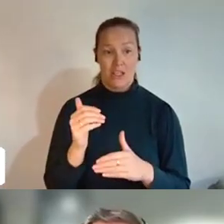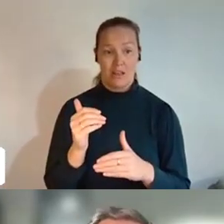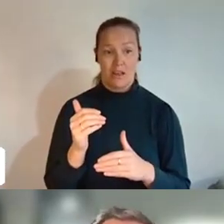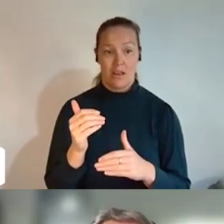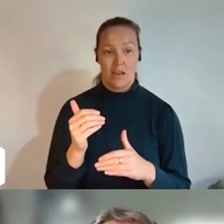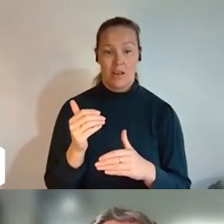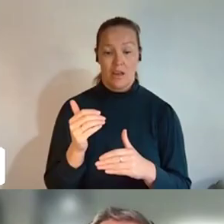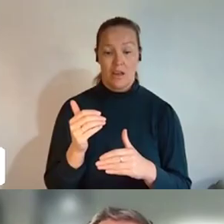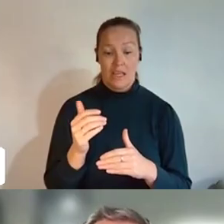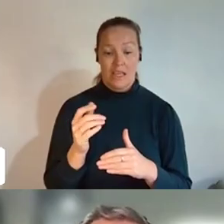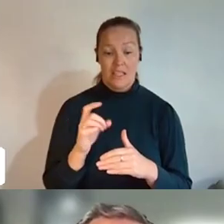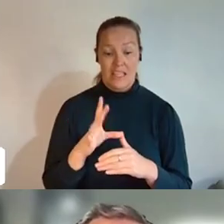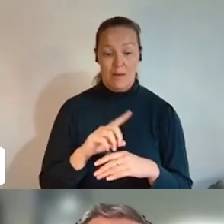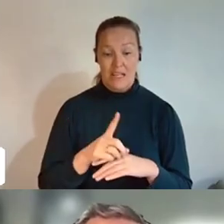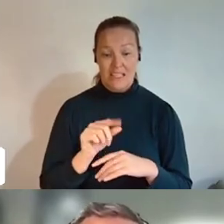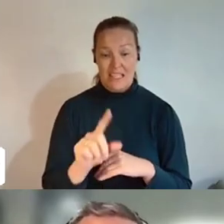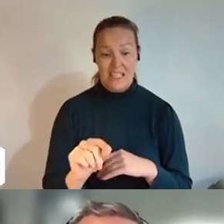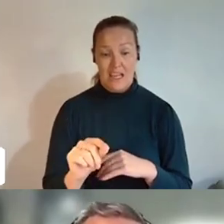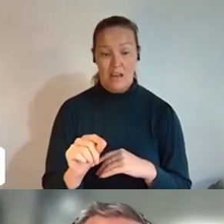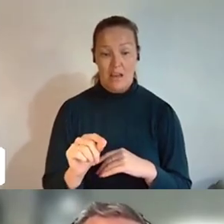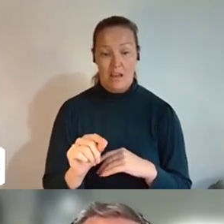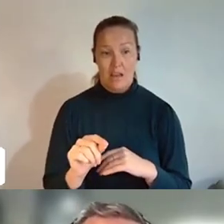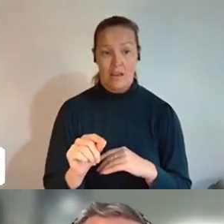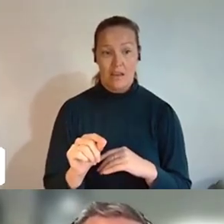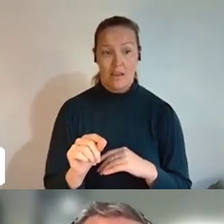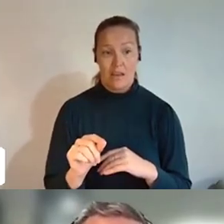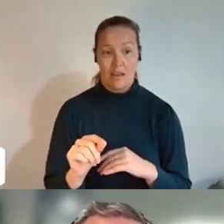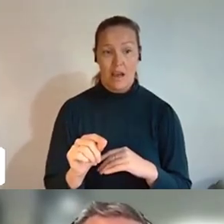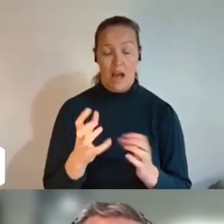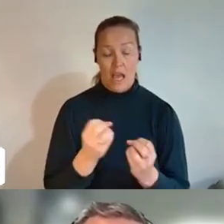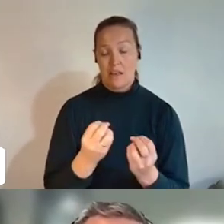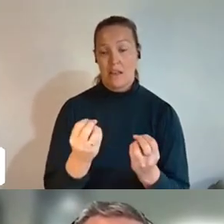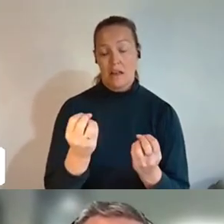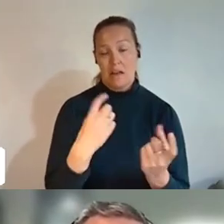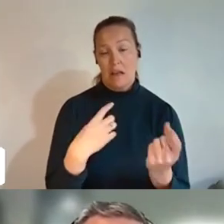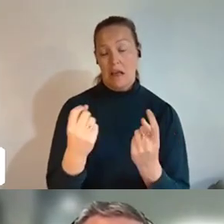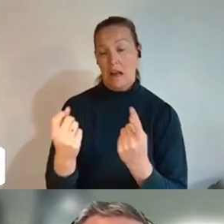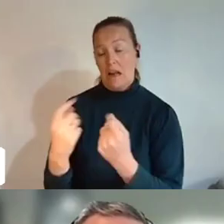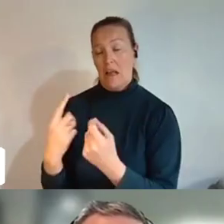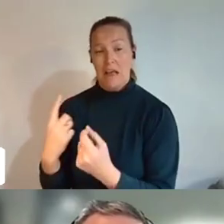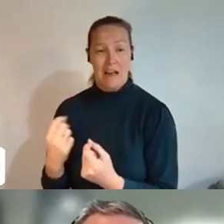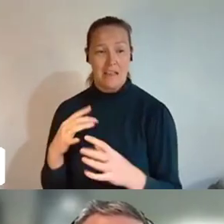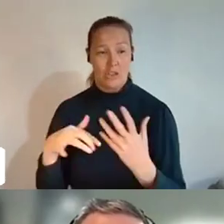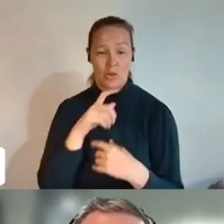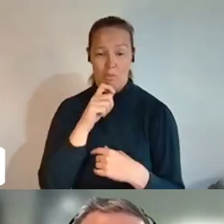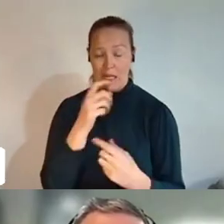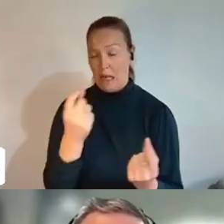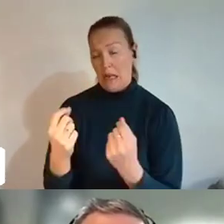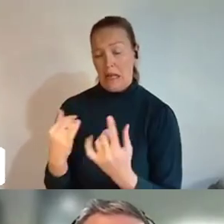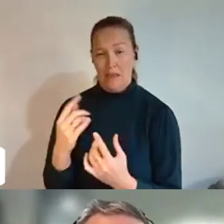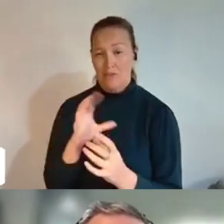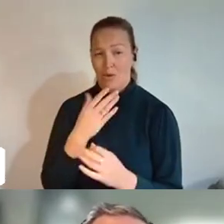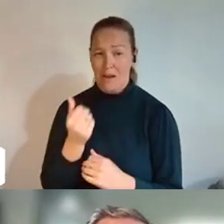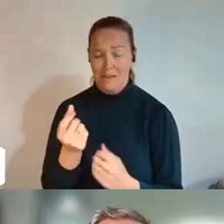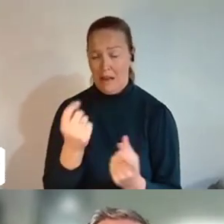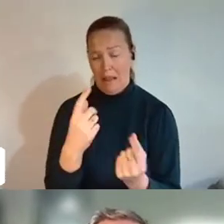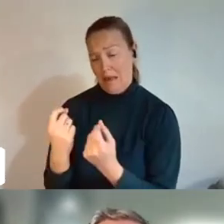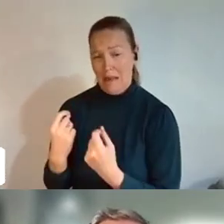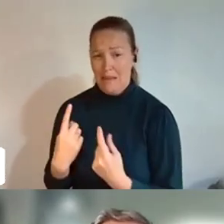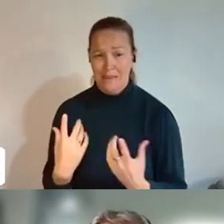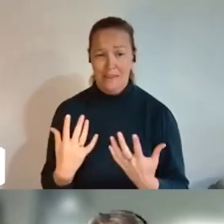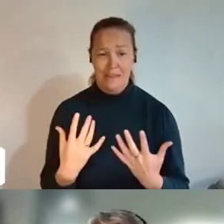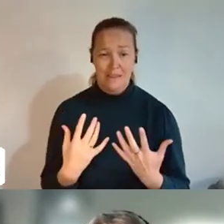of, let's just describe it as not very pleasant social media communication. So, yeah, and so we